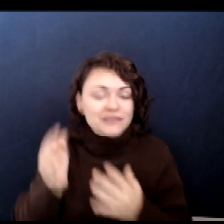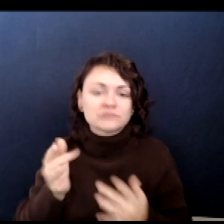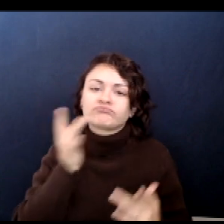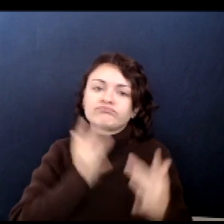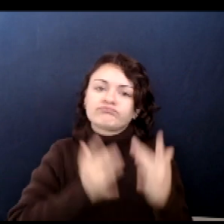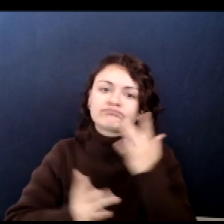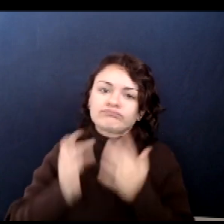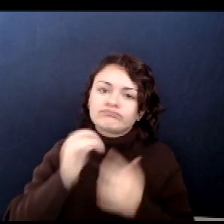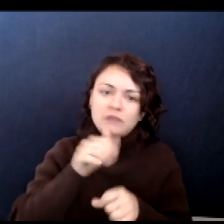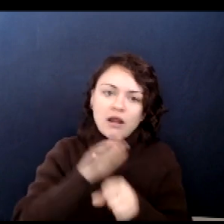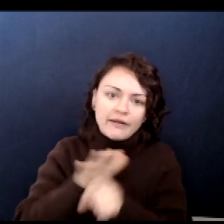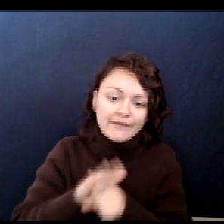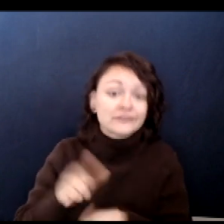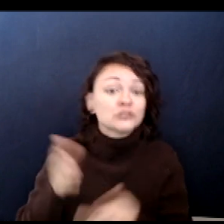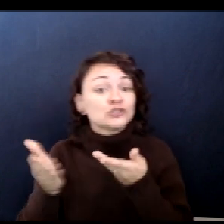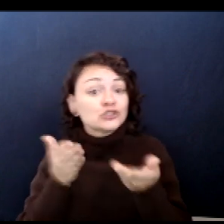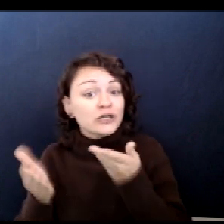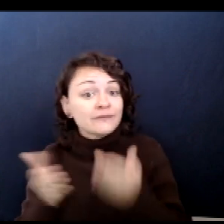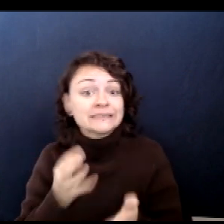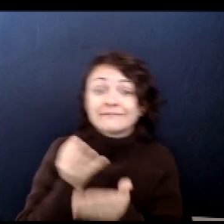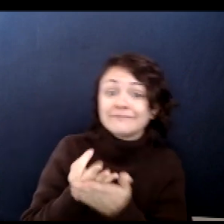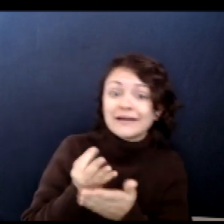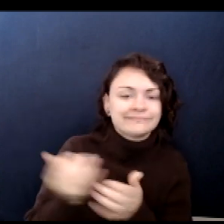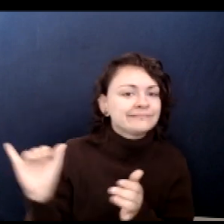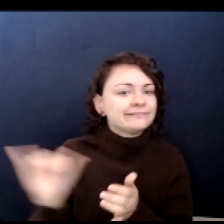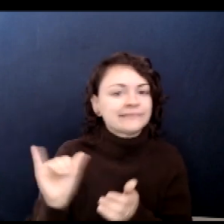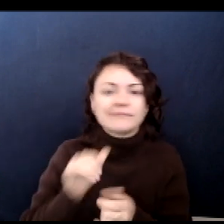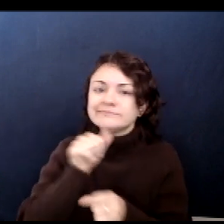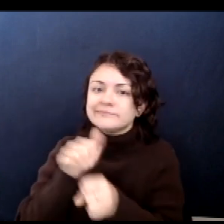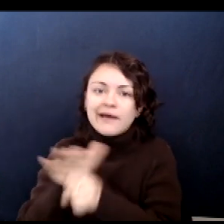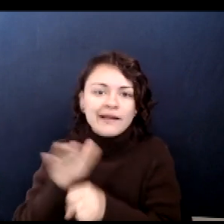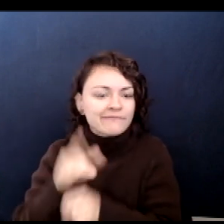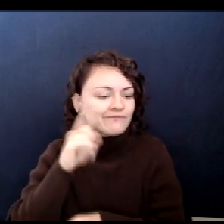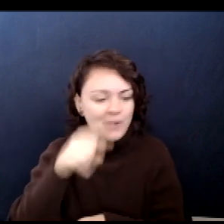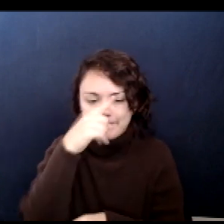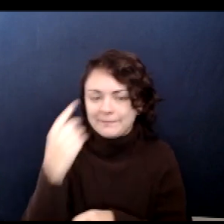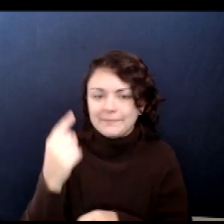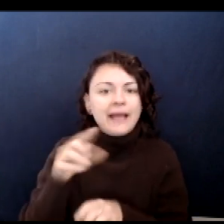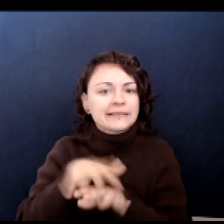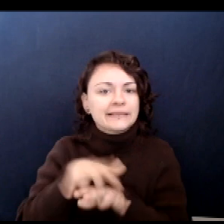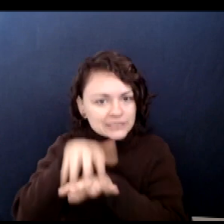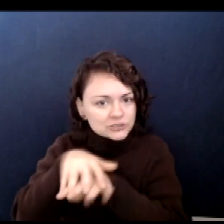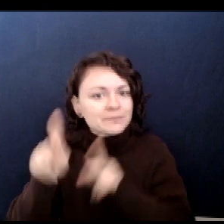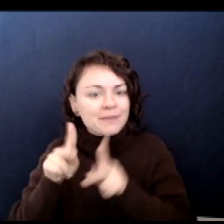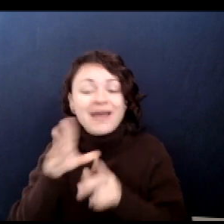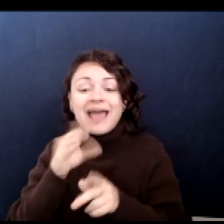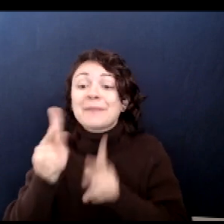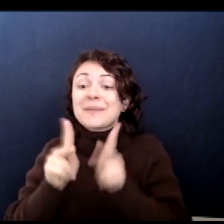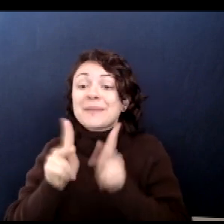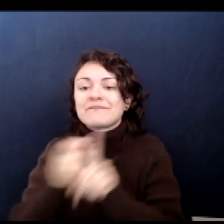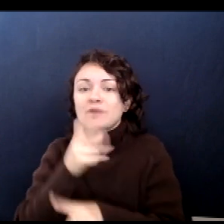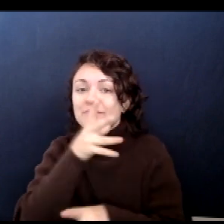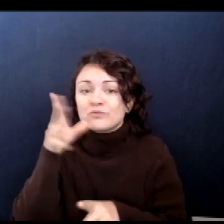funding for people who are black, indigenous and persons of color and those from rural communities. We saw that from our quantitative data,